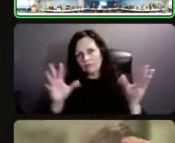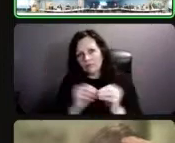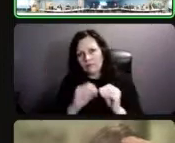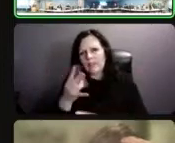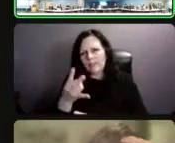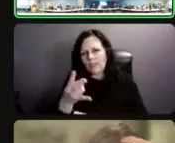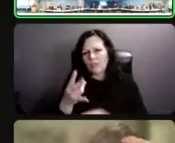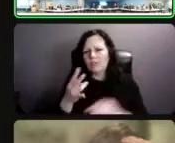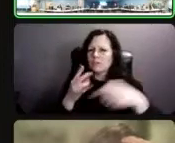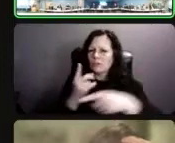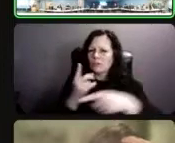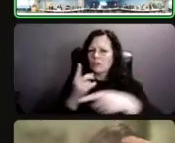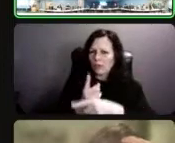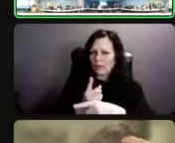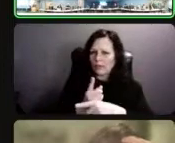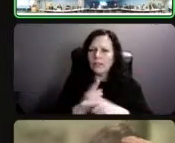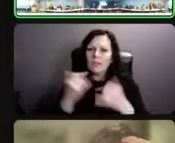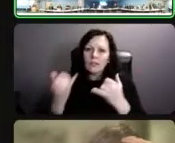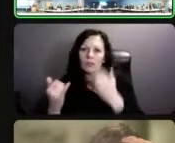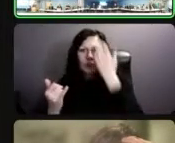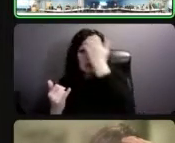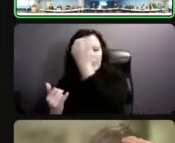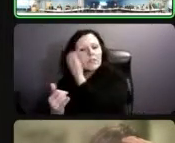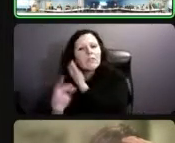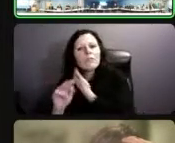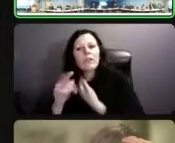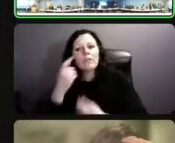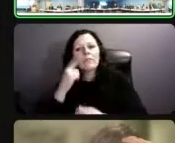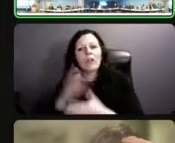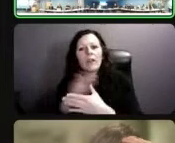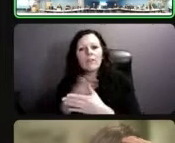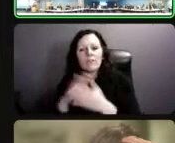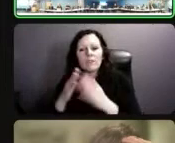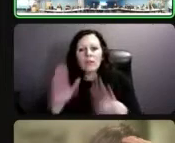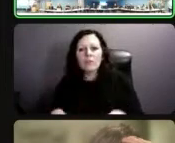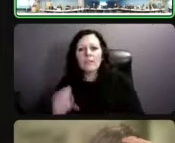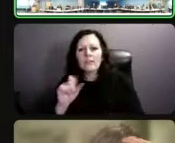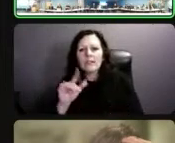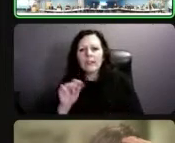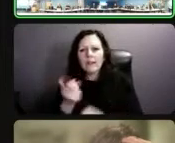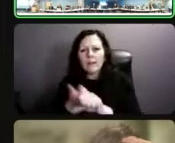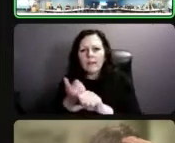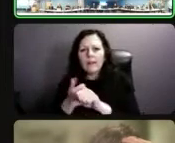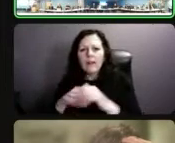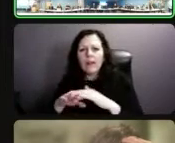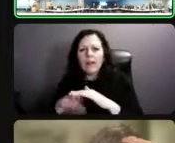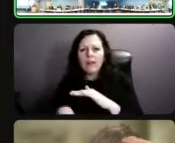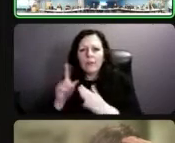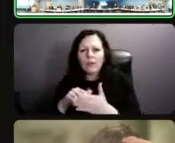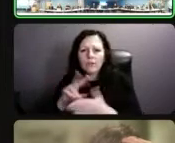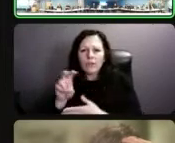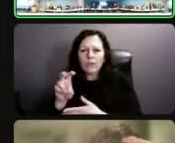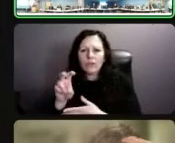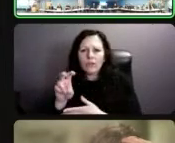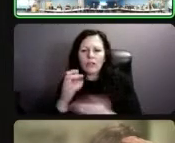NO BUT YES YES IT IS. SO IT BASICALLY UP JUST SEVEN